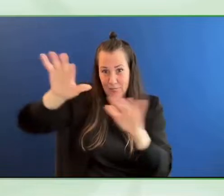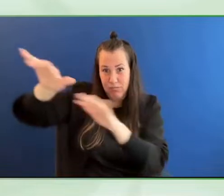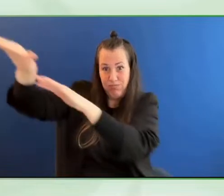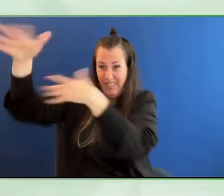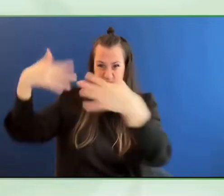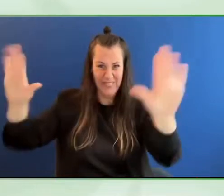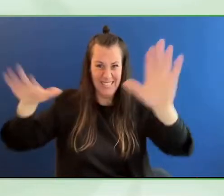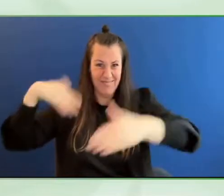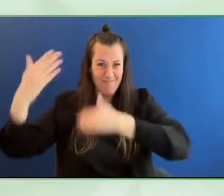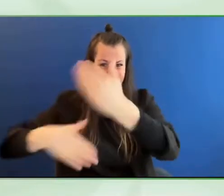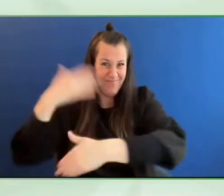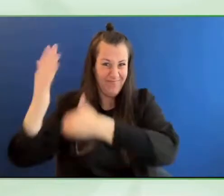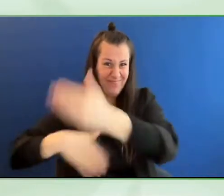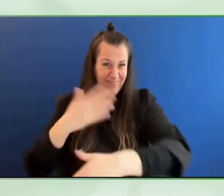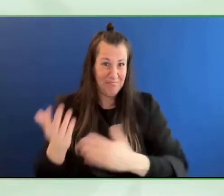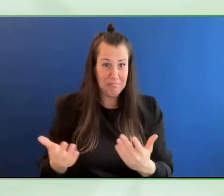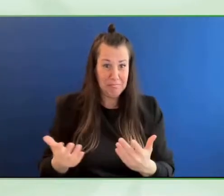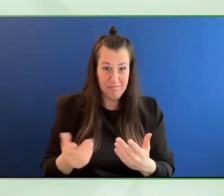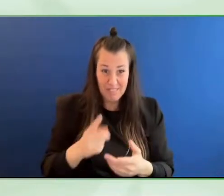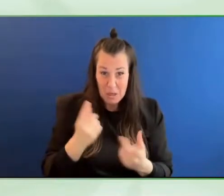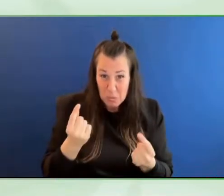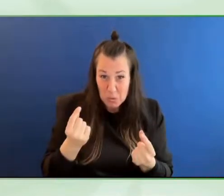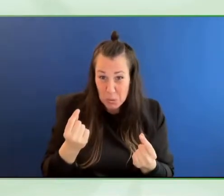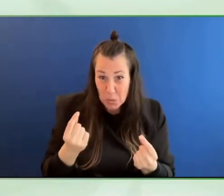then it's probably going to be crap for art.